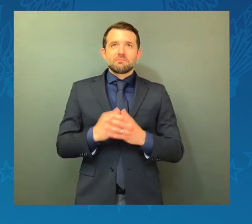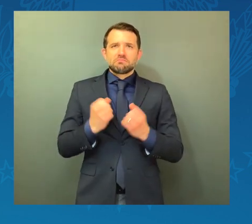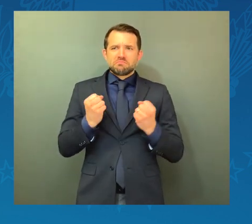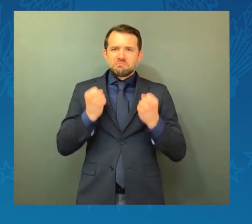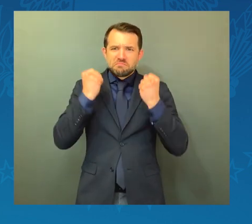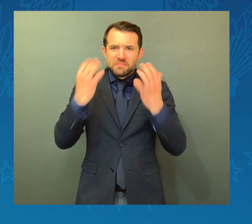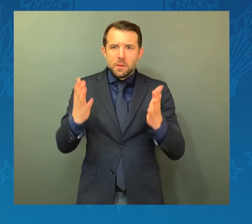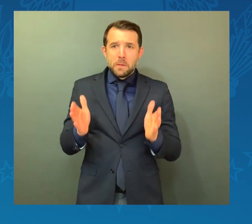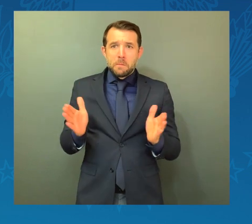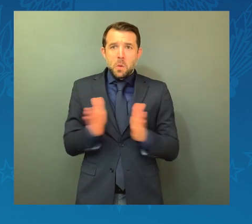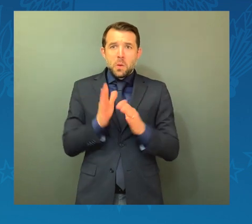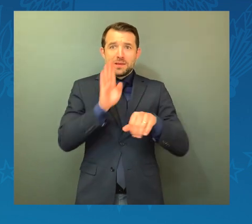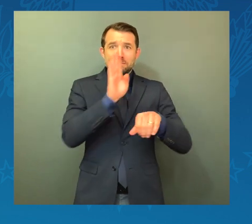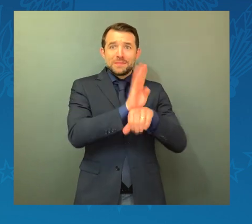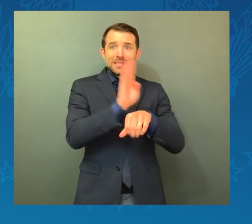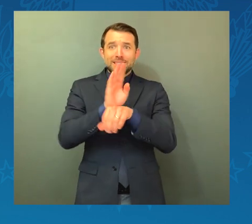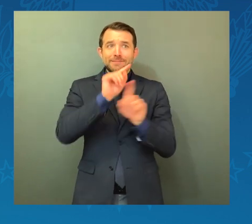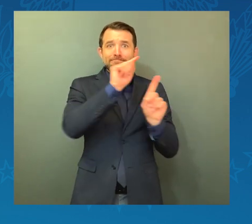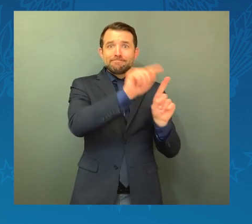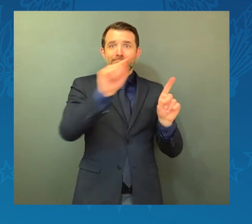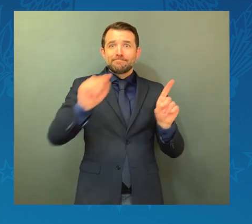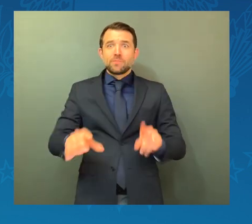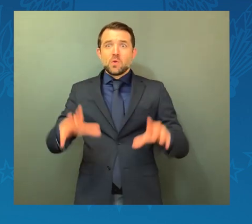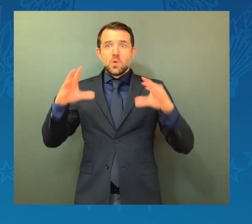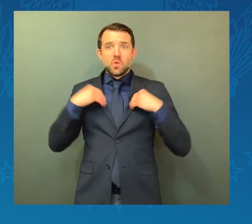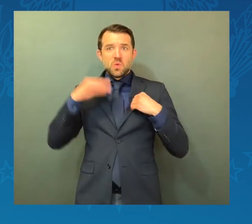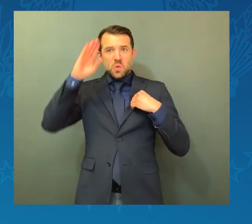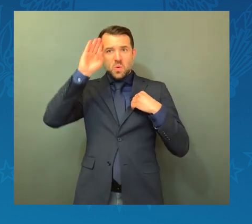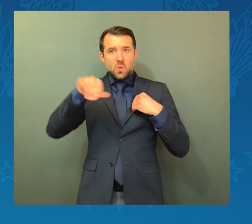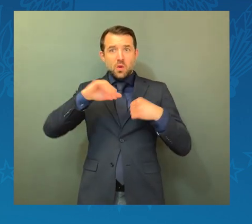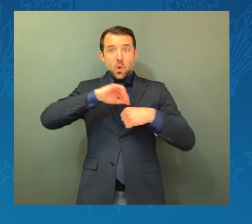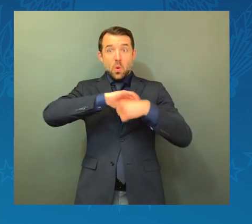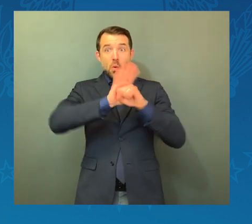the COVID 19 pandemic threatened my livelihood.